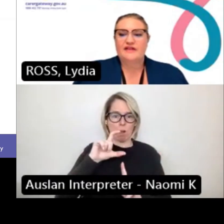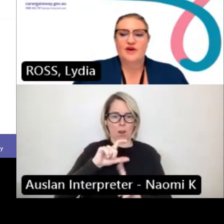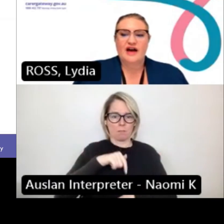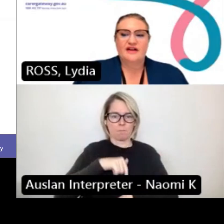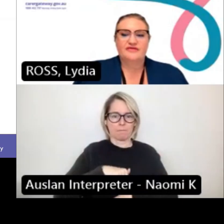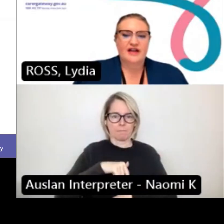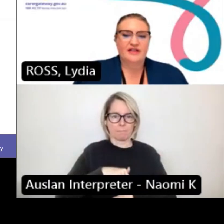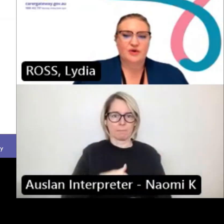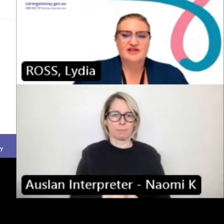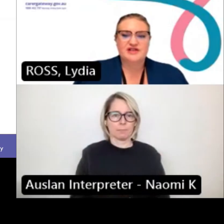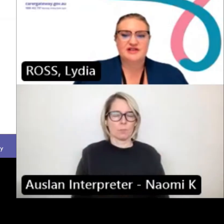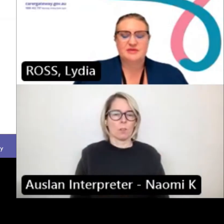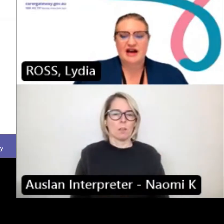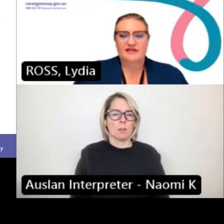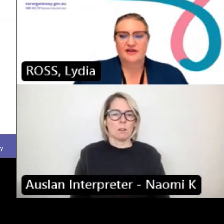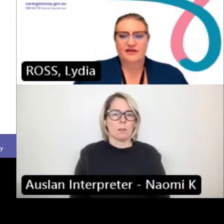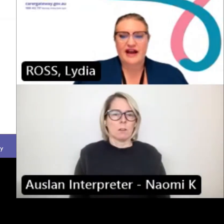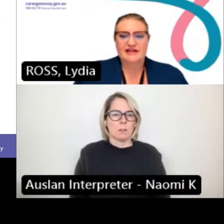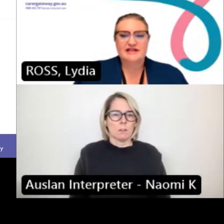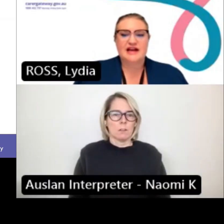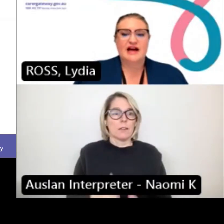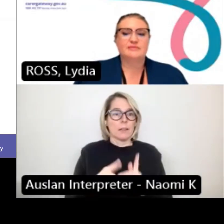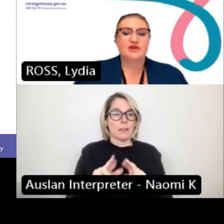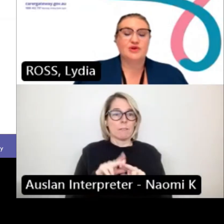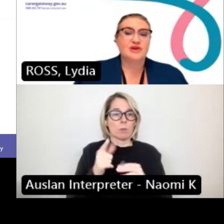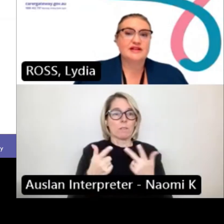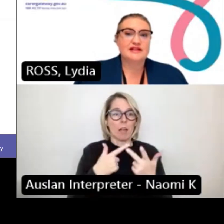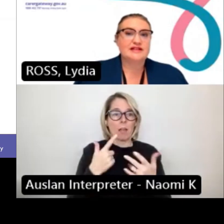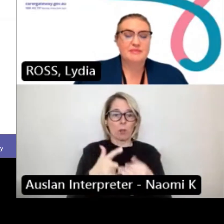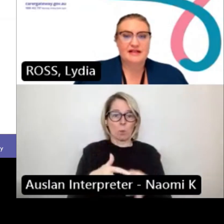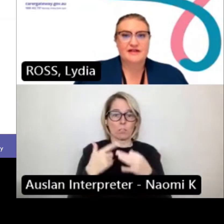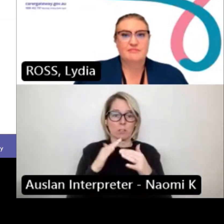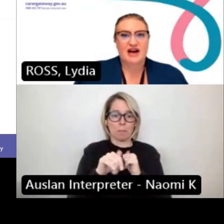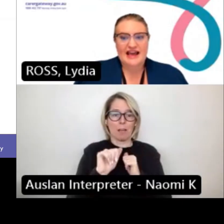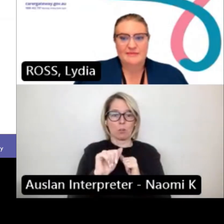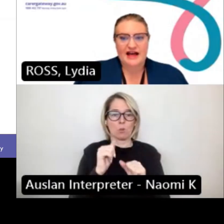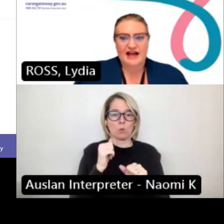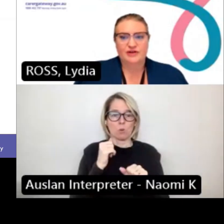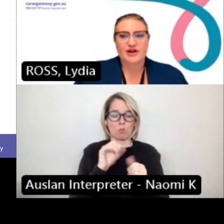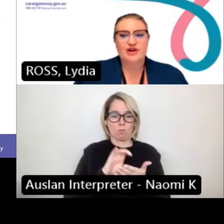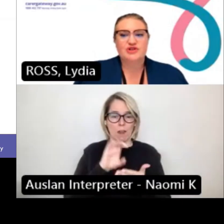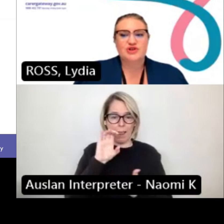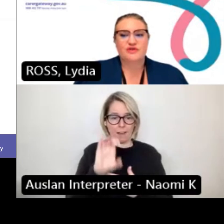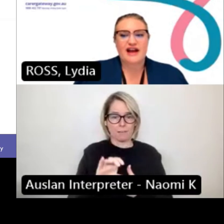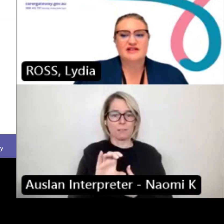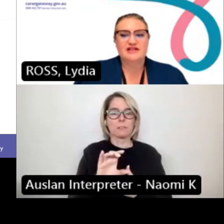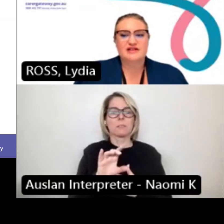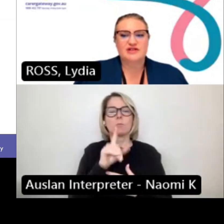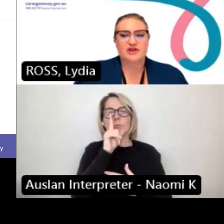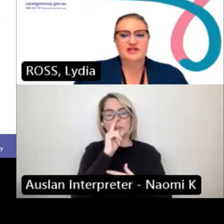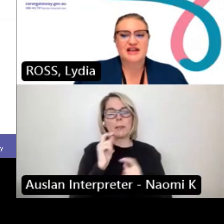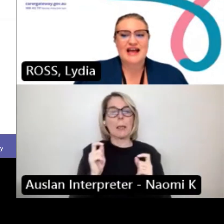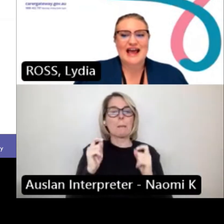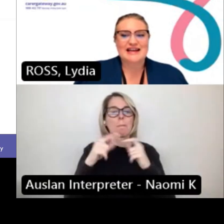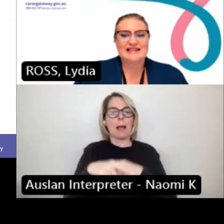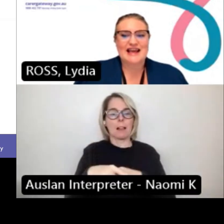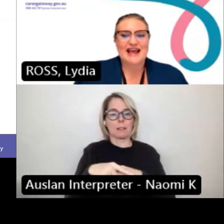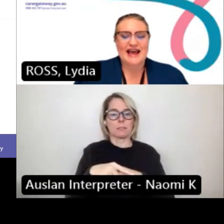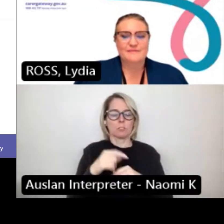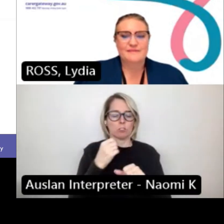If you have other questions about the Grant, you can submit them by e-mail to Grant.ATM@health.gov.au